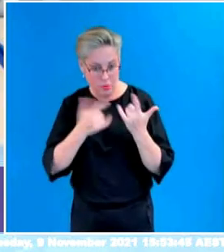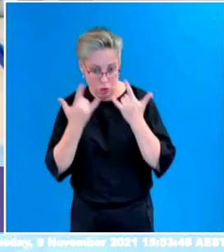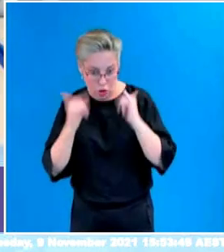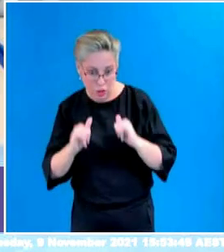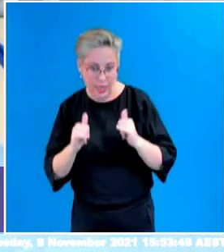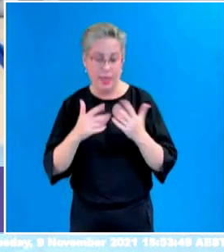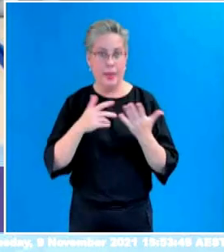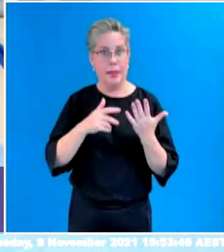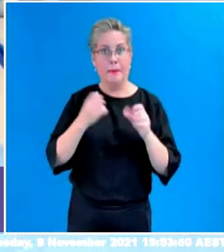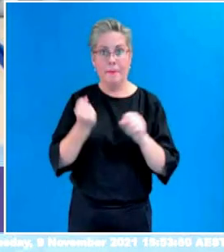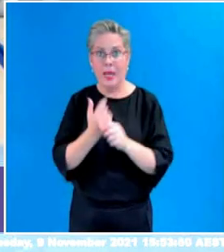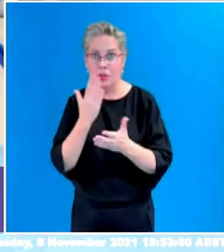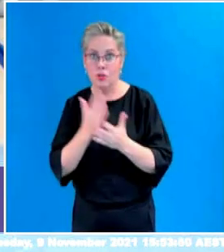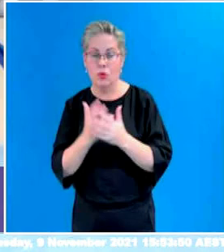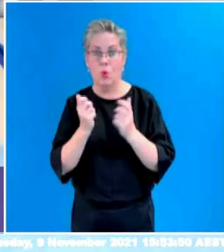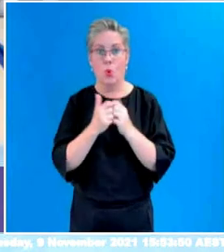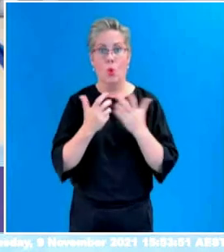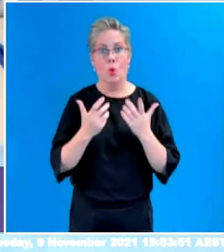I'm just keeping an eye on the time. I just want to put a couple of